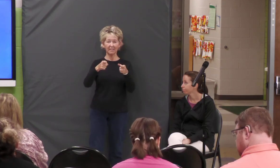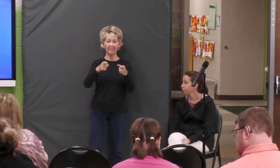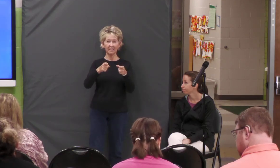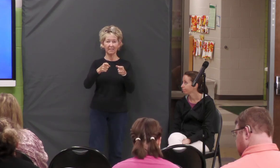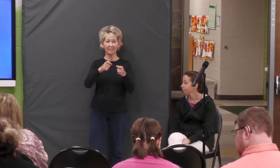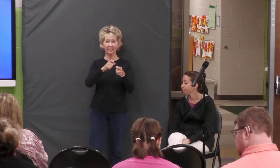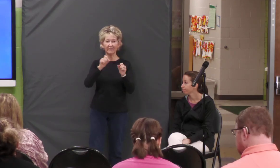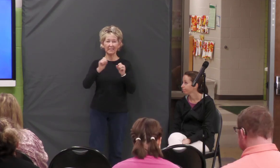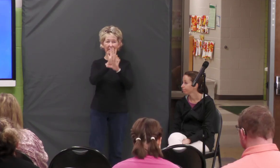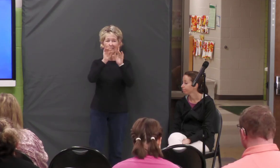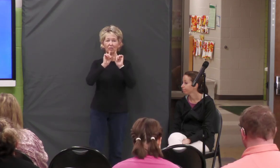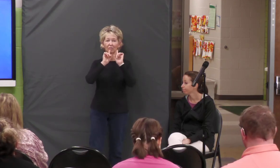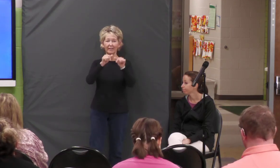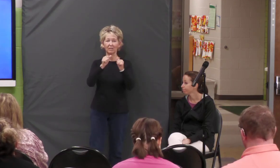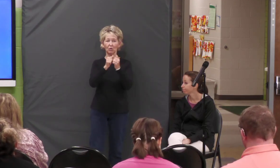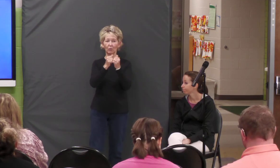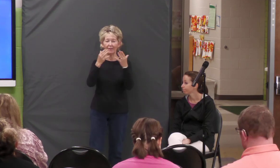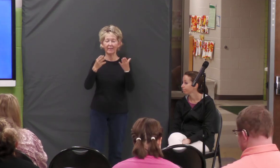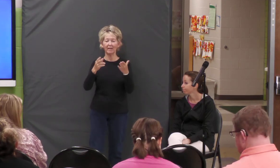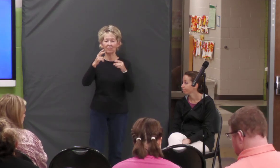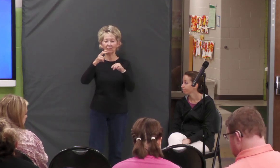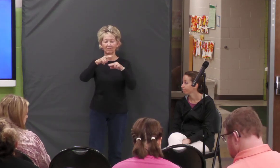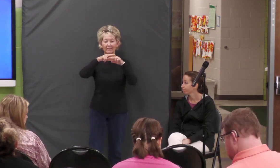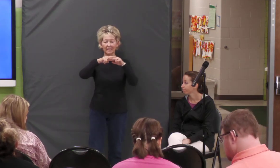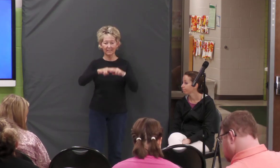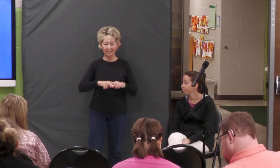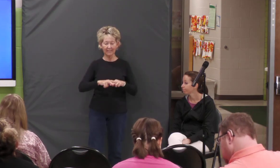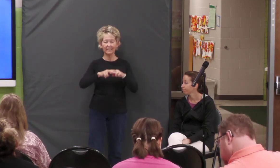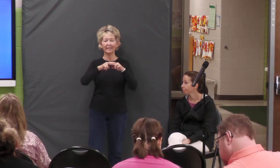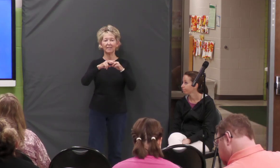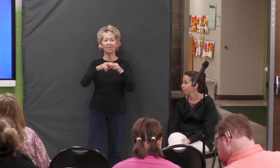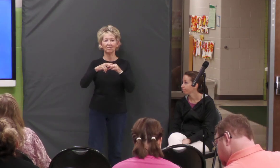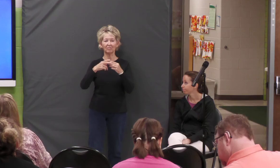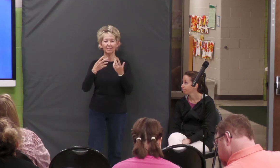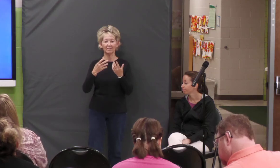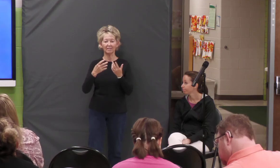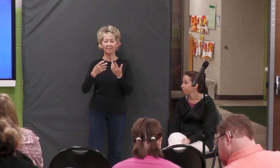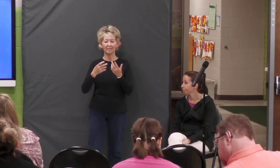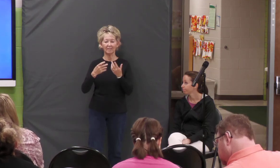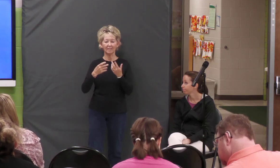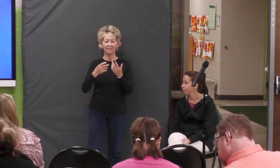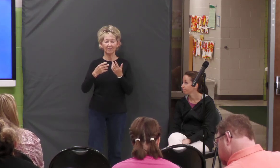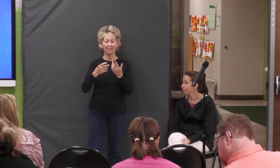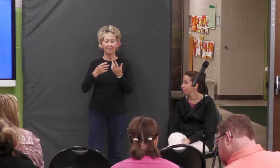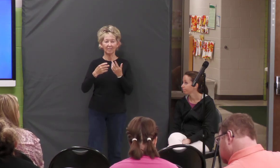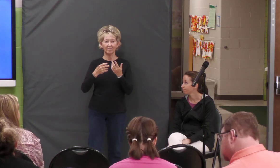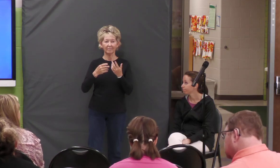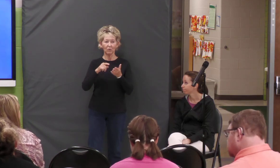without us sitting down and going through some of my notes of each situation um but we're here to